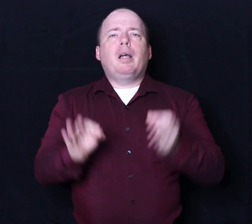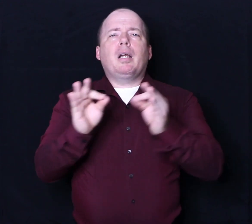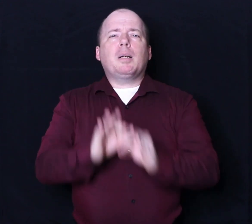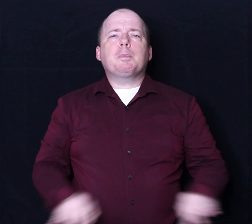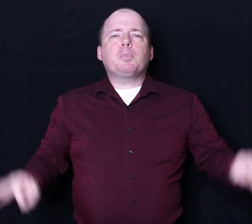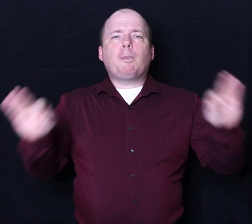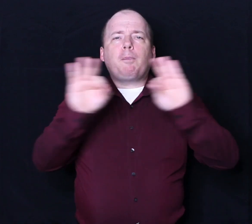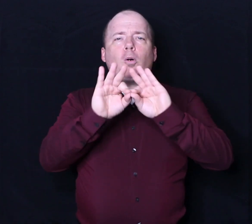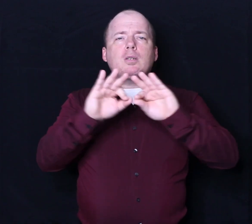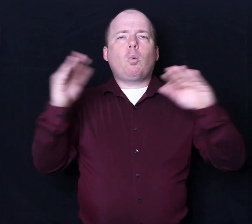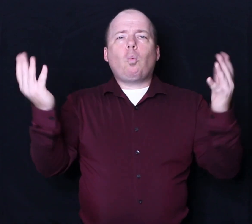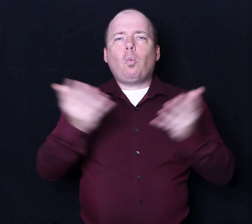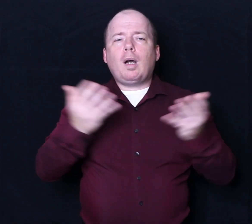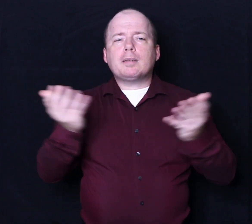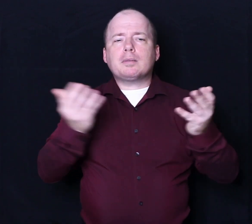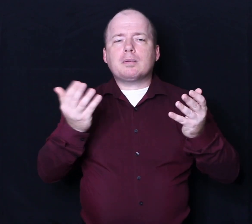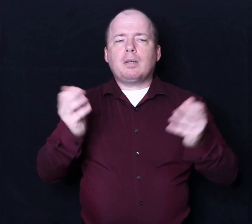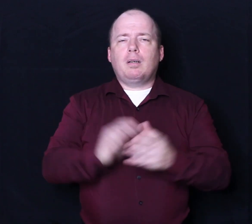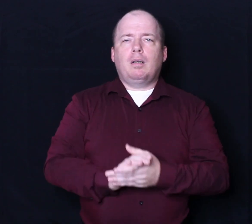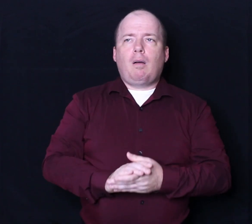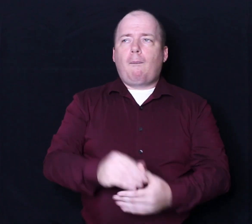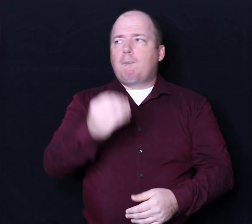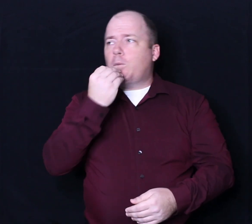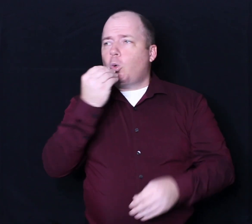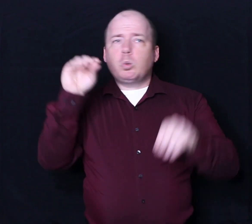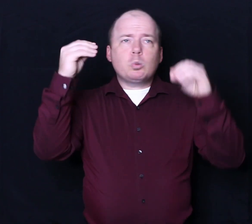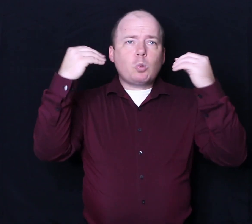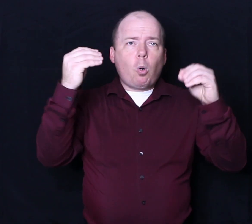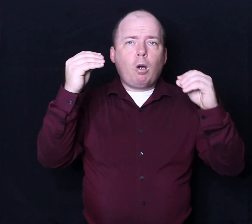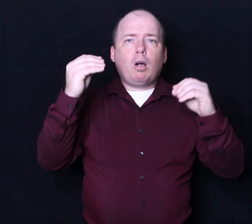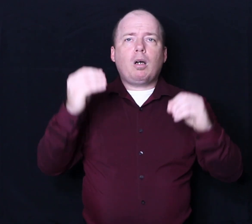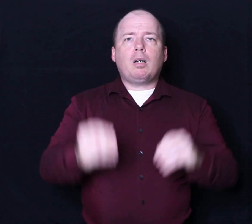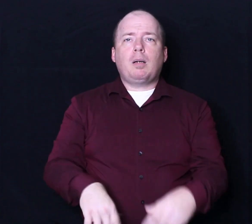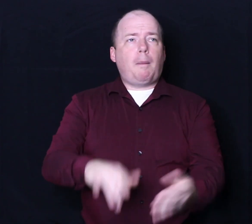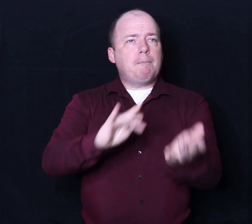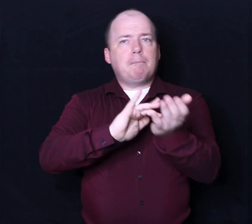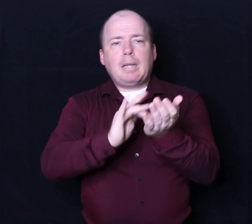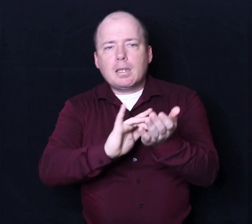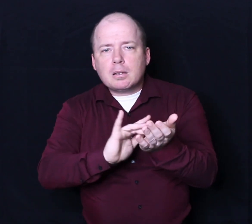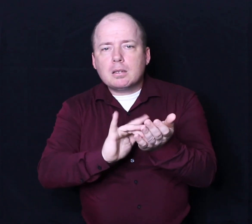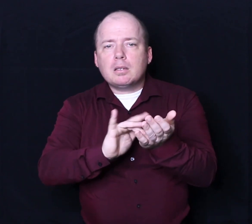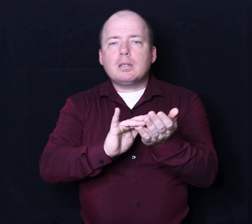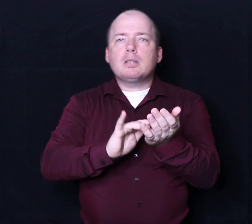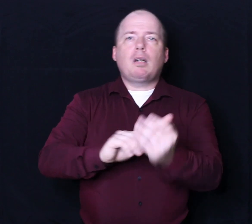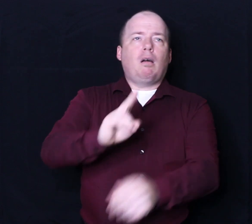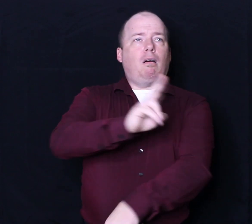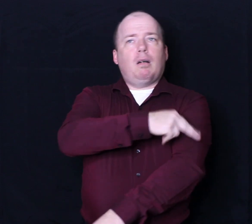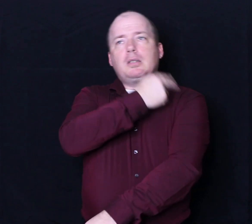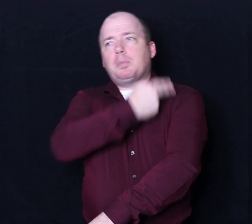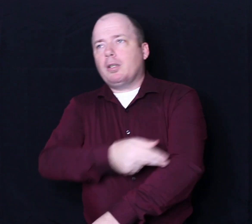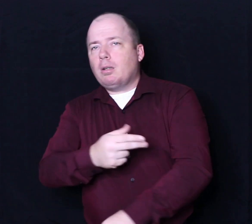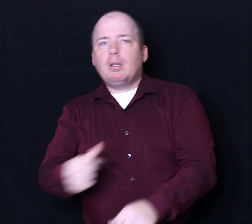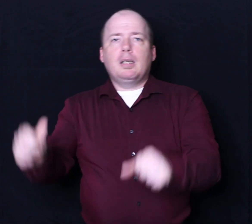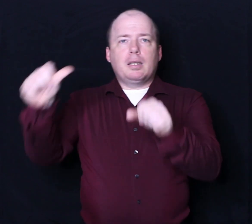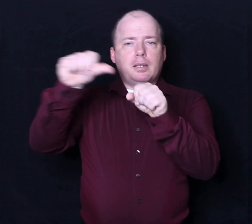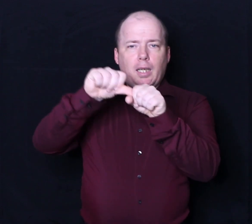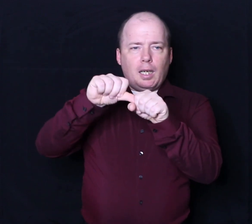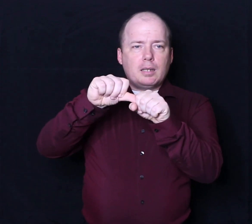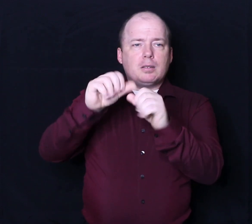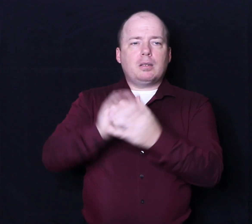Essential places such as grocery stores, pharmacies, hospitals, and gas stations are still open.